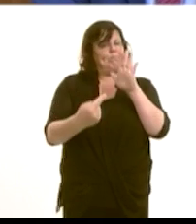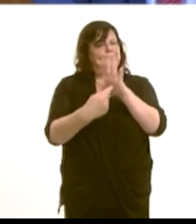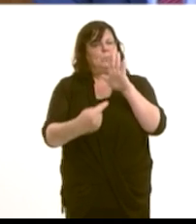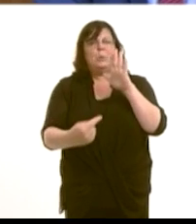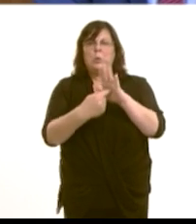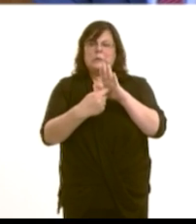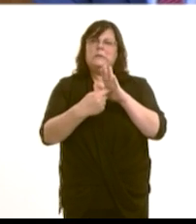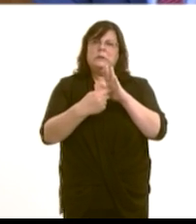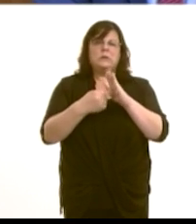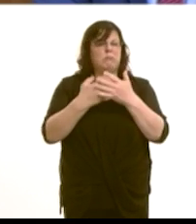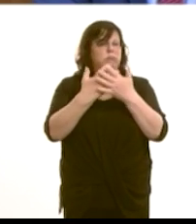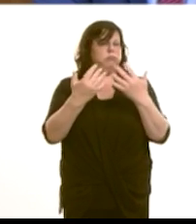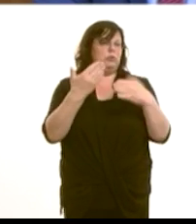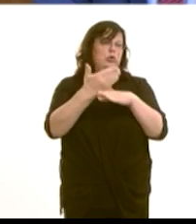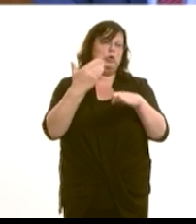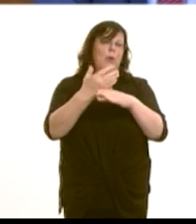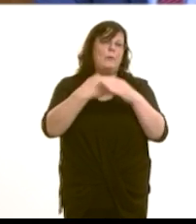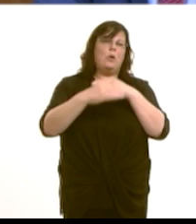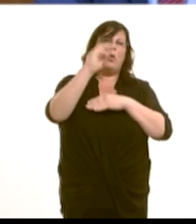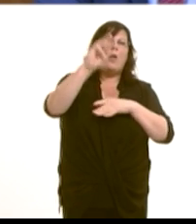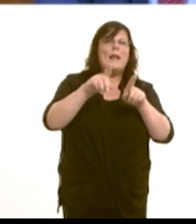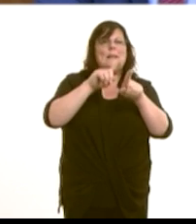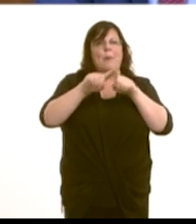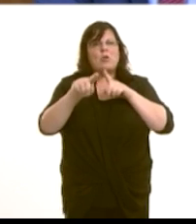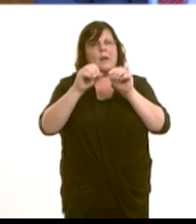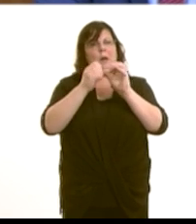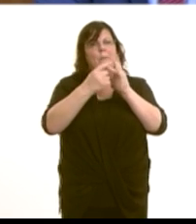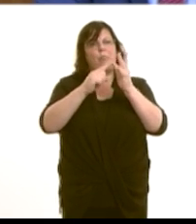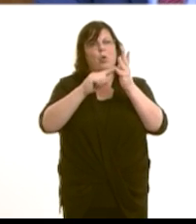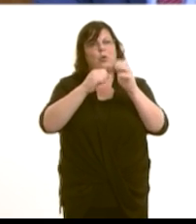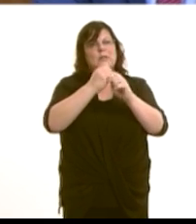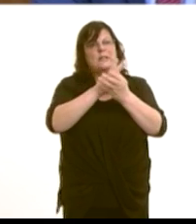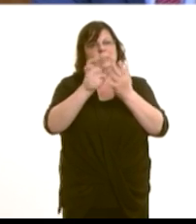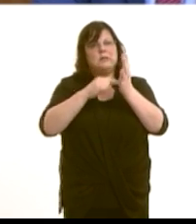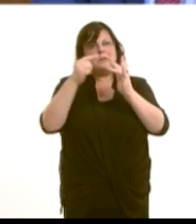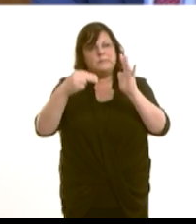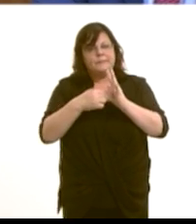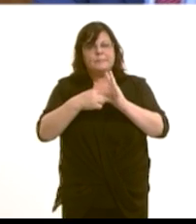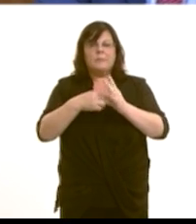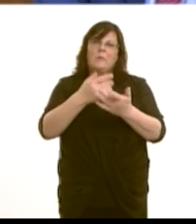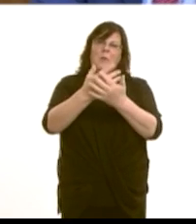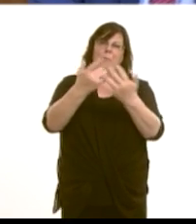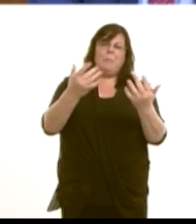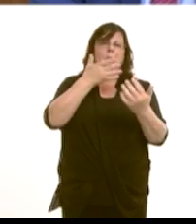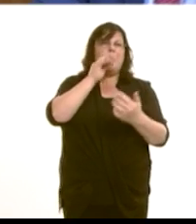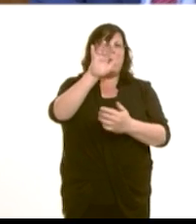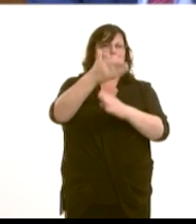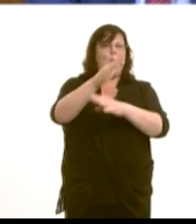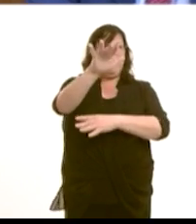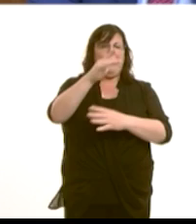I know, particularly at Broughton, the thousands who are employed there will be uncertain about the future, as are all manufacturers in Wales at the moment.